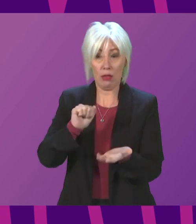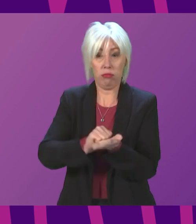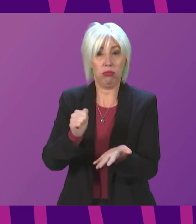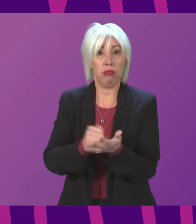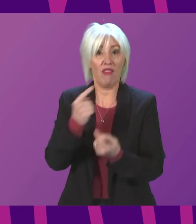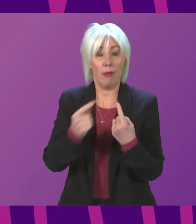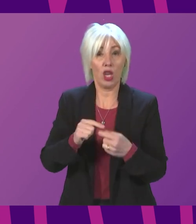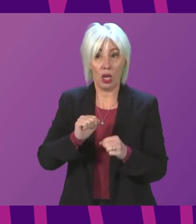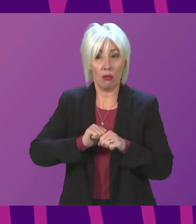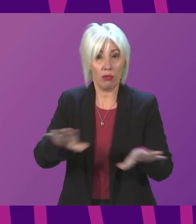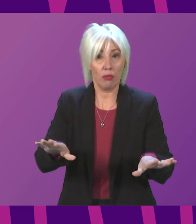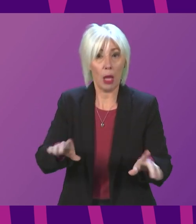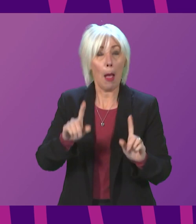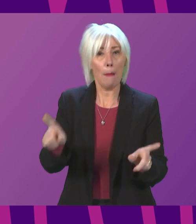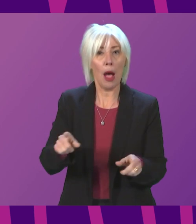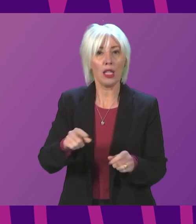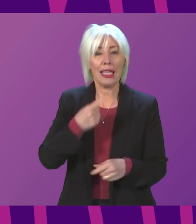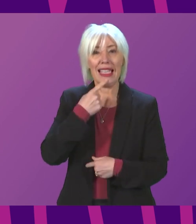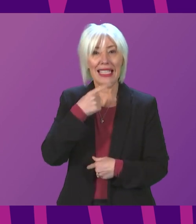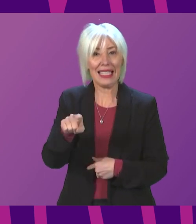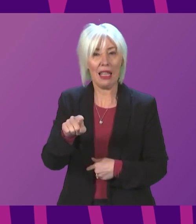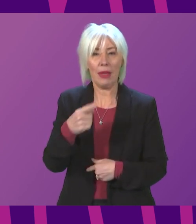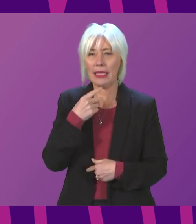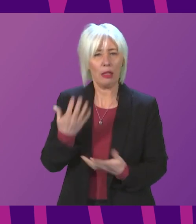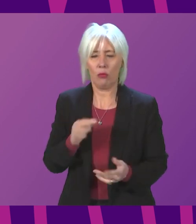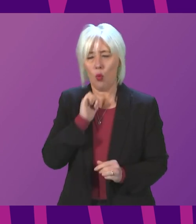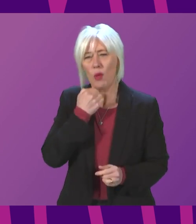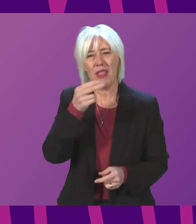First Minister said in her statement that it will be published on Friday. That is vital